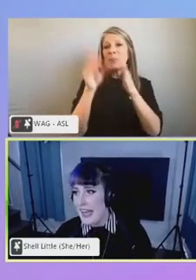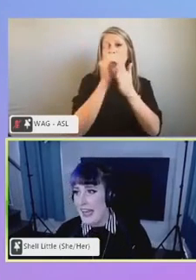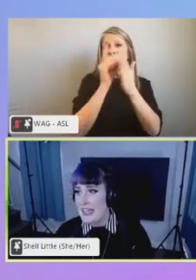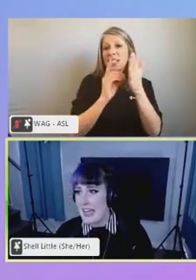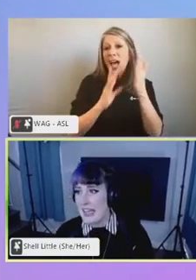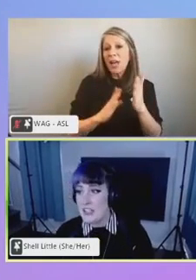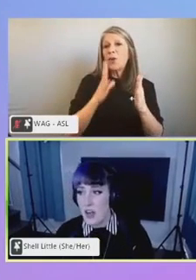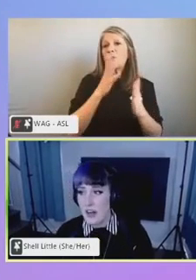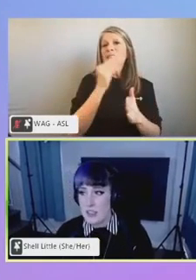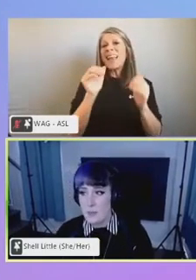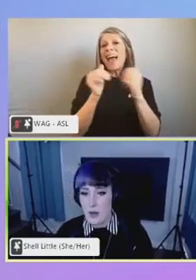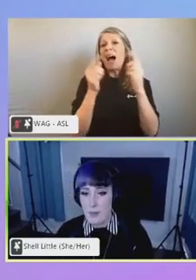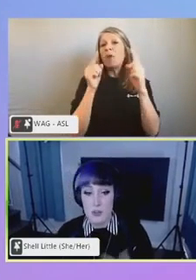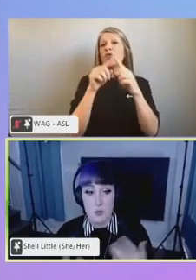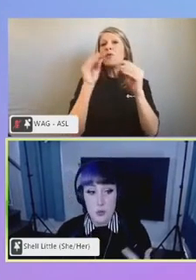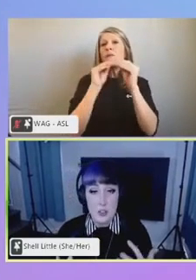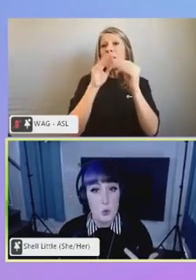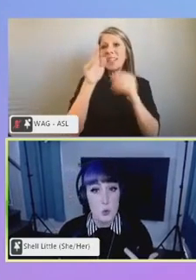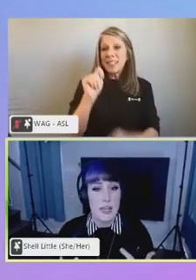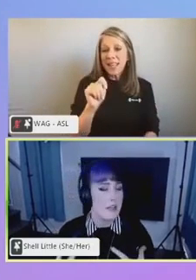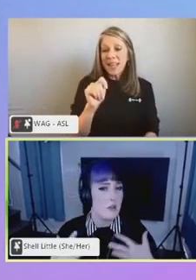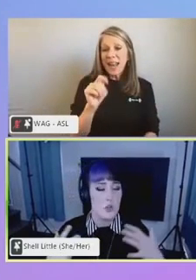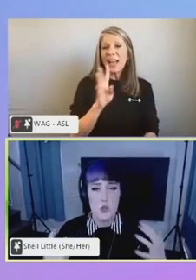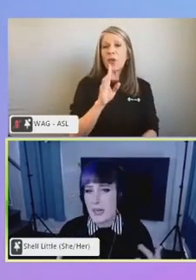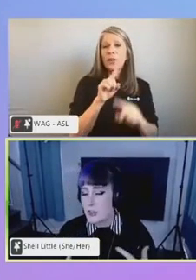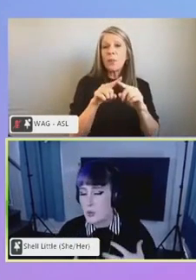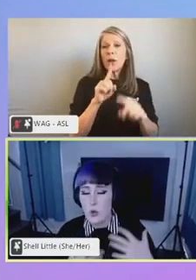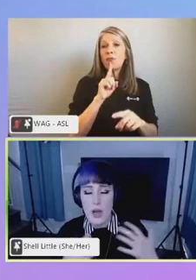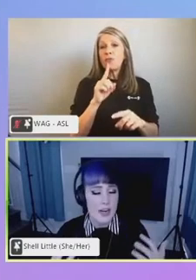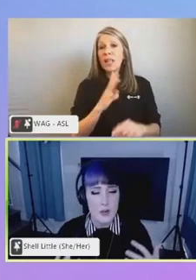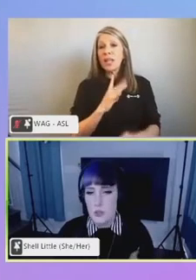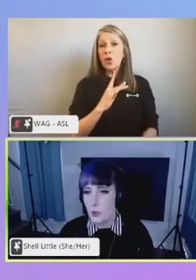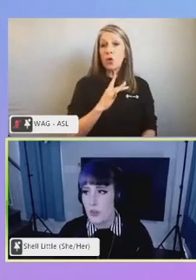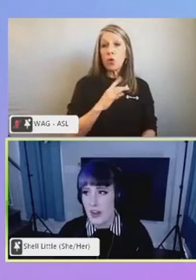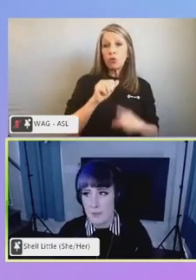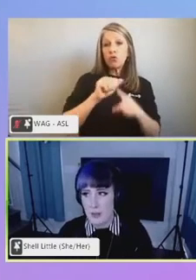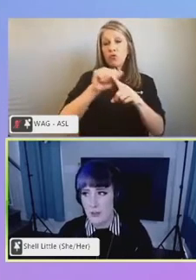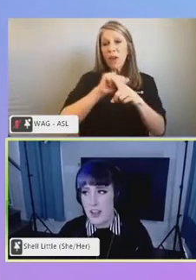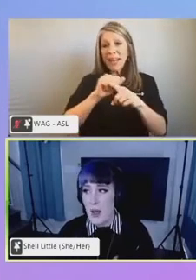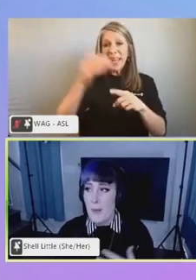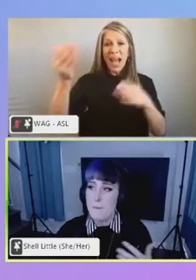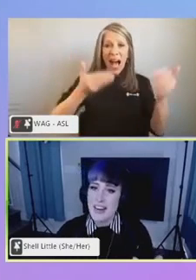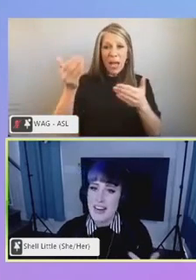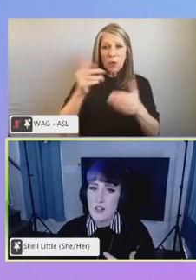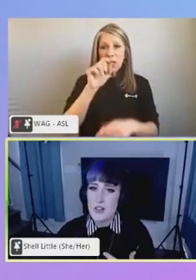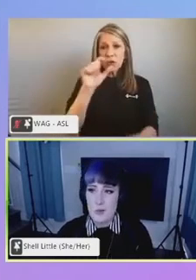get to attend. So I presented on a topic called white weeks and hiring accessible designers and how to fix it..